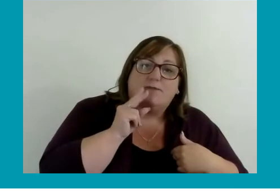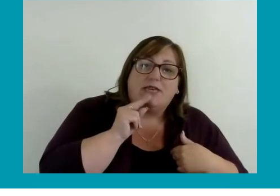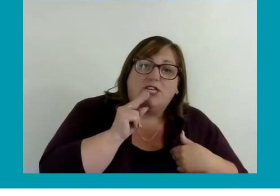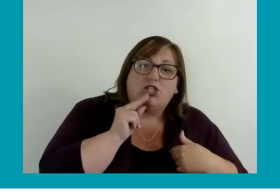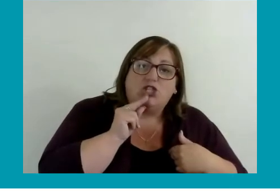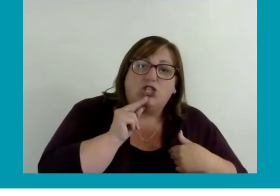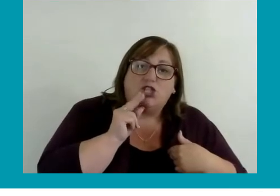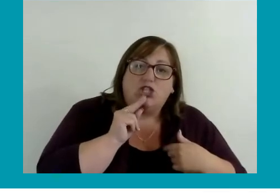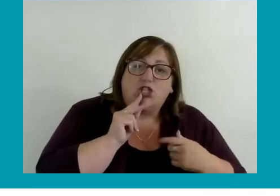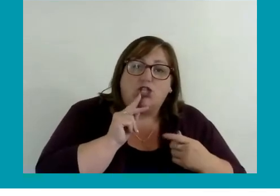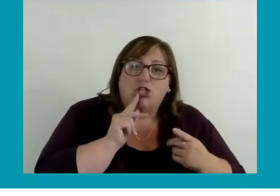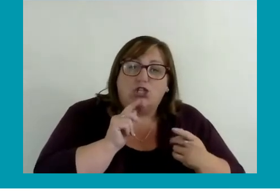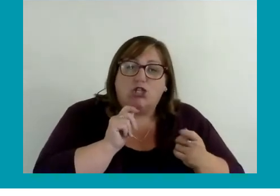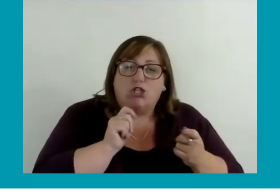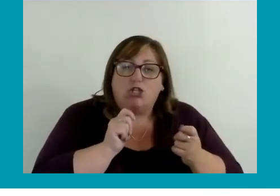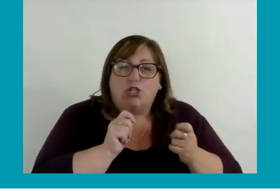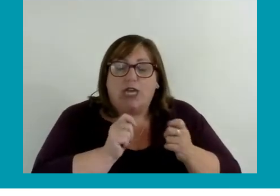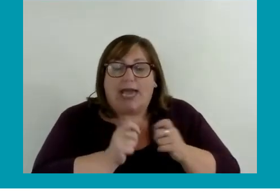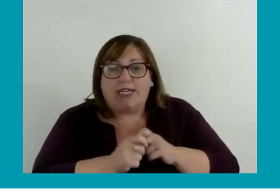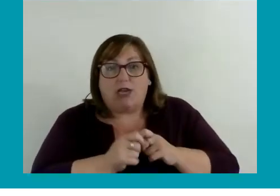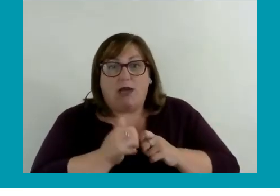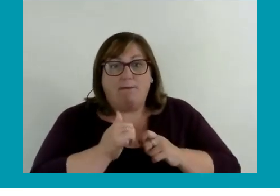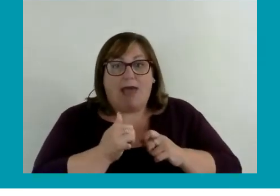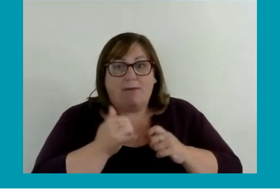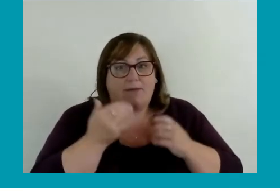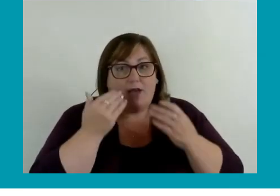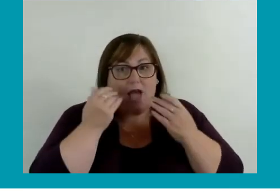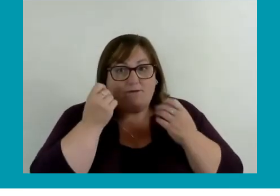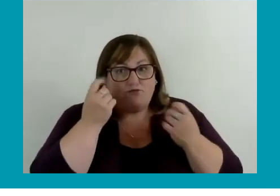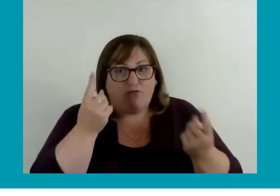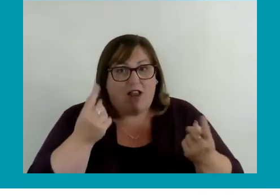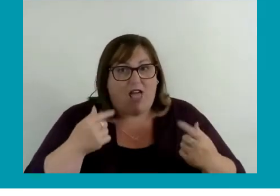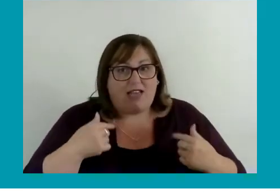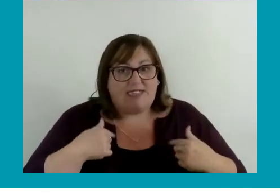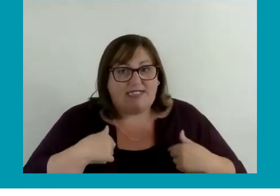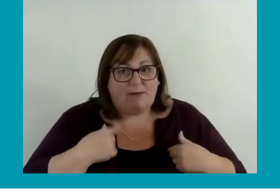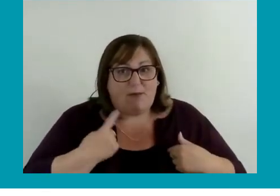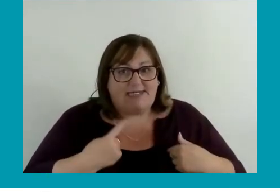but i haven't noticed myself and that i need to go in and deal with something myself uh